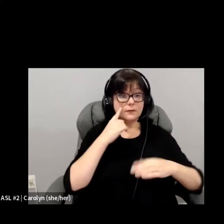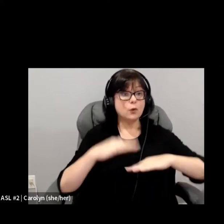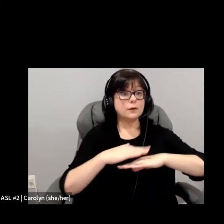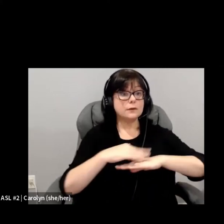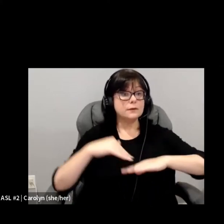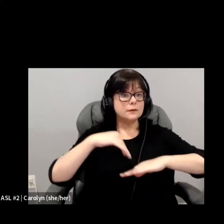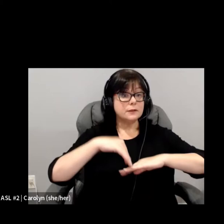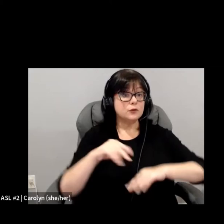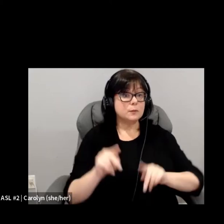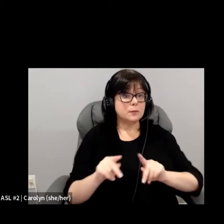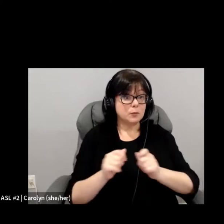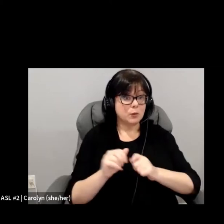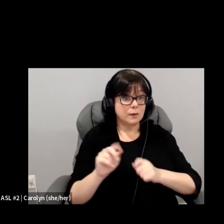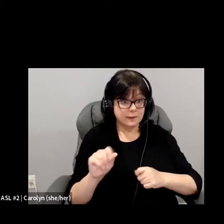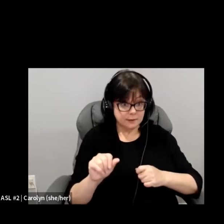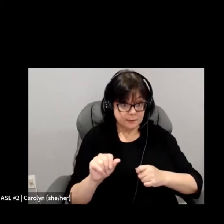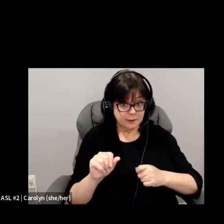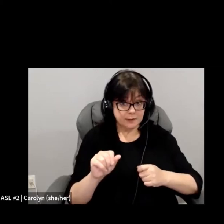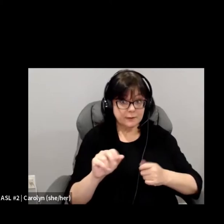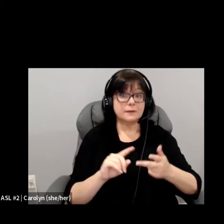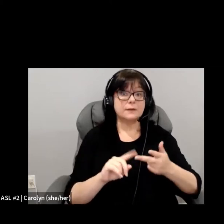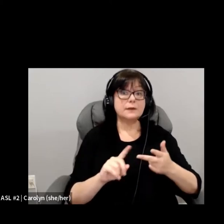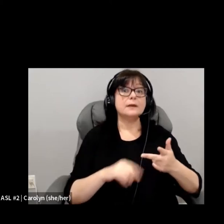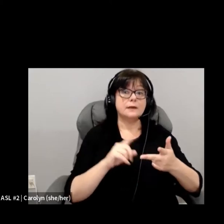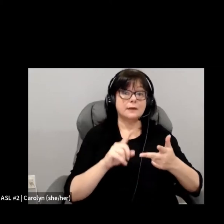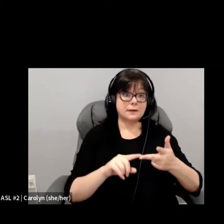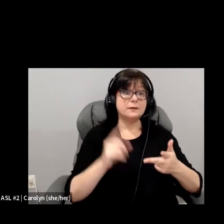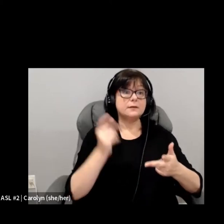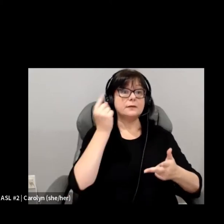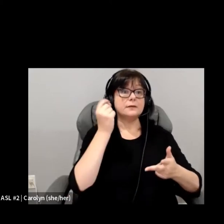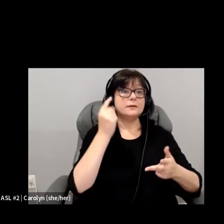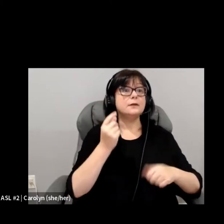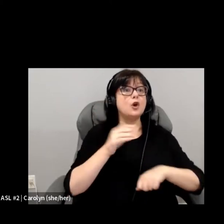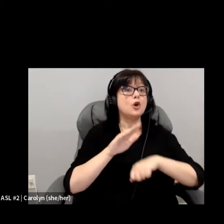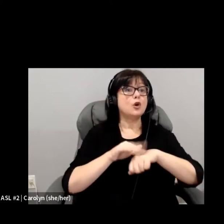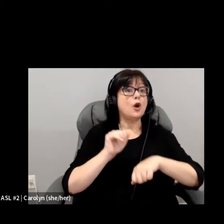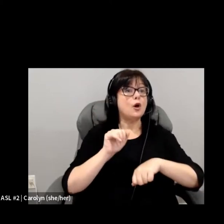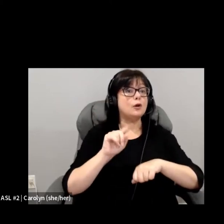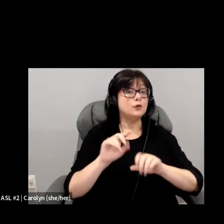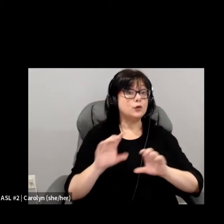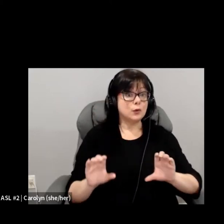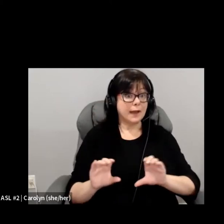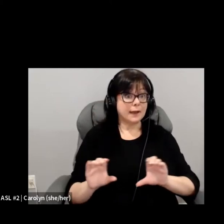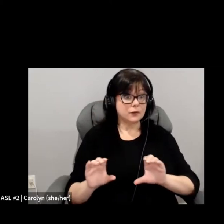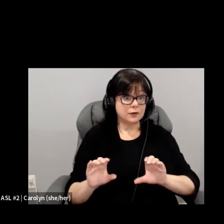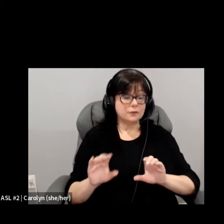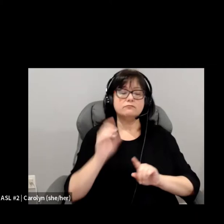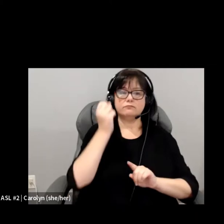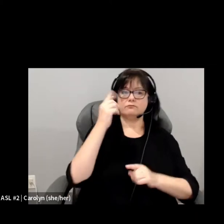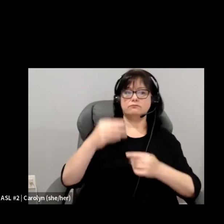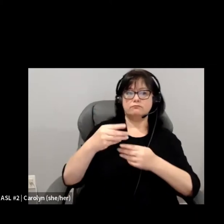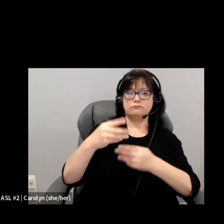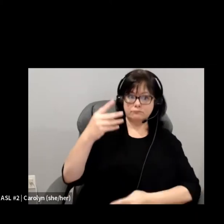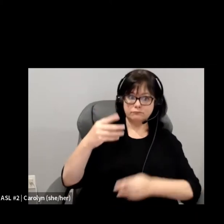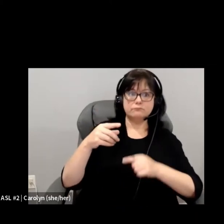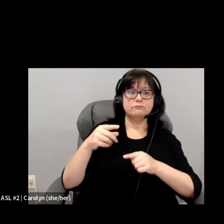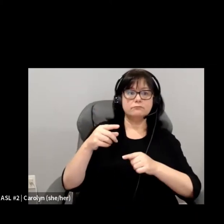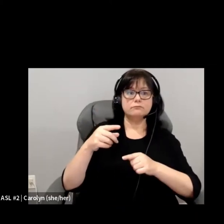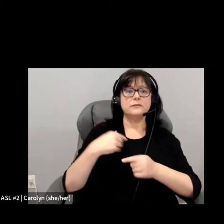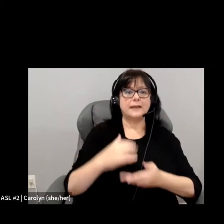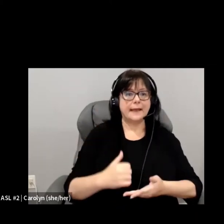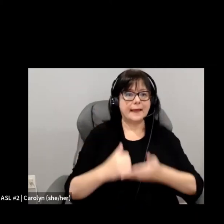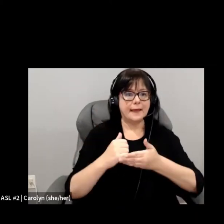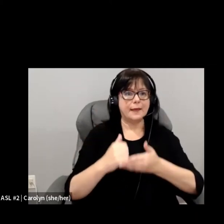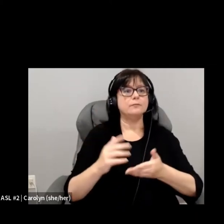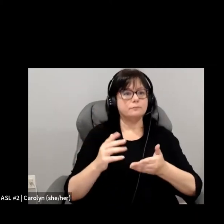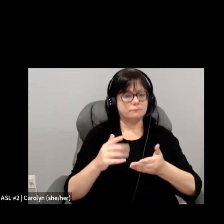THE CALLS TO ACTION AND ENGAGE WITH INDIGENOUS COMMUNITIES IN ADVANCING THE CALLS TO ACTION.